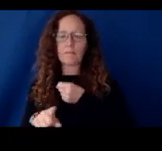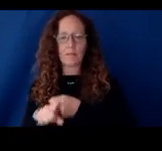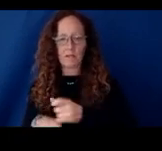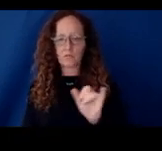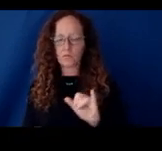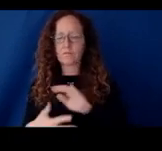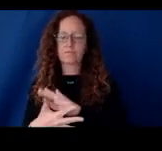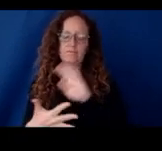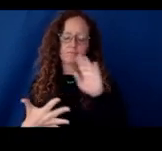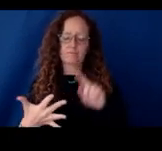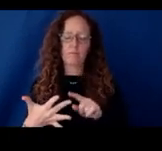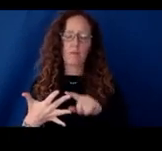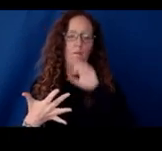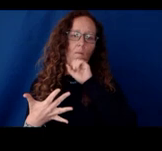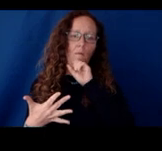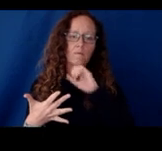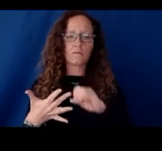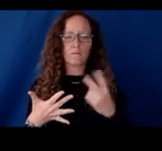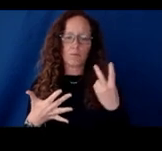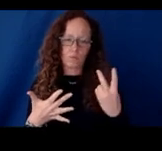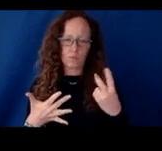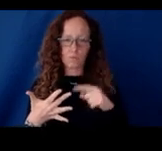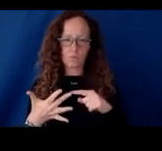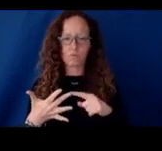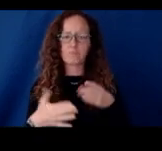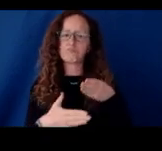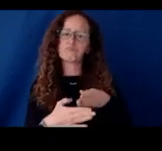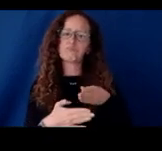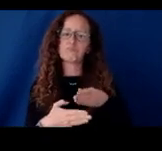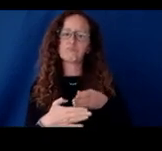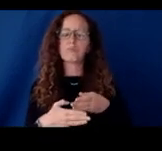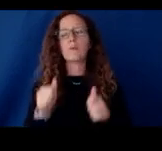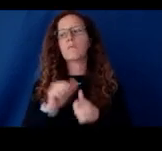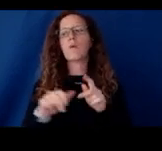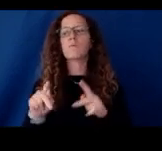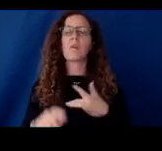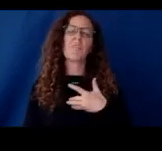numbered level two. For most people, this will be uncomfortable heat, with the “at higher risk”